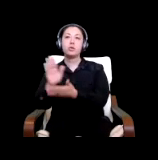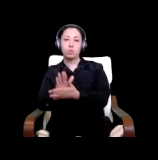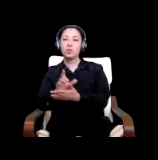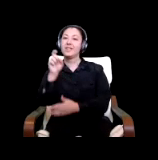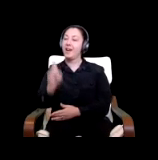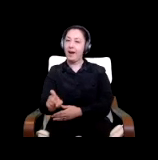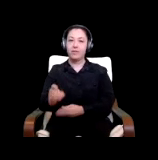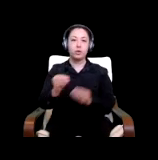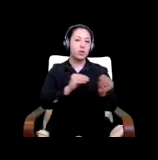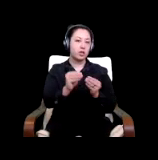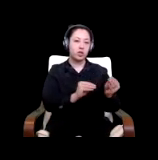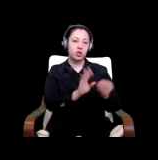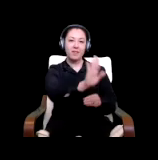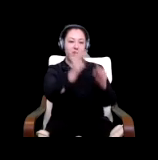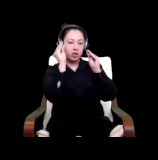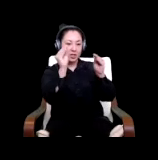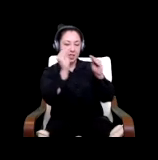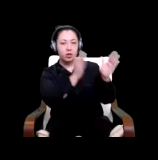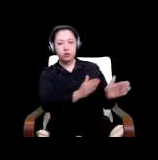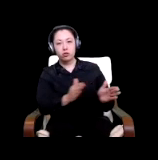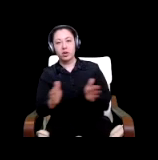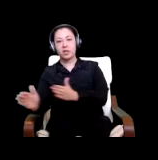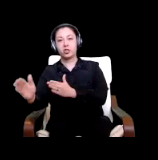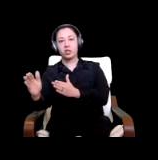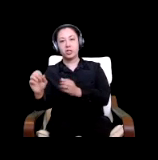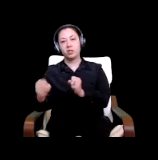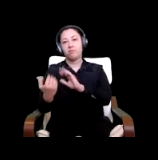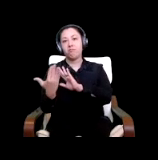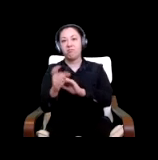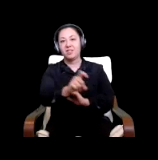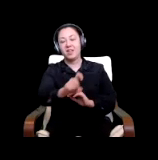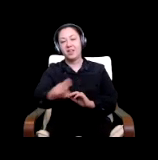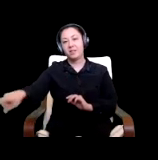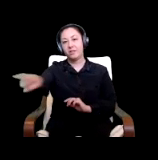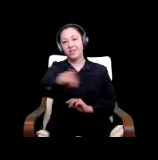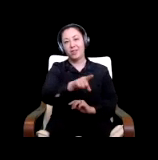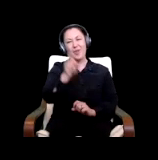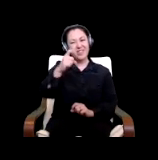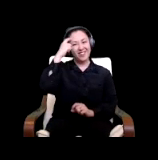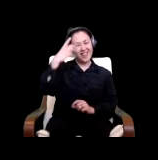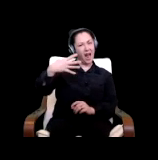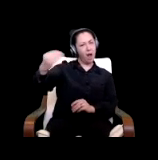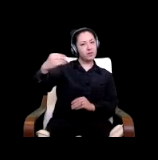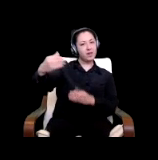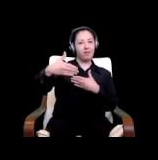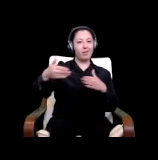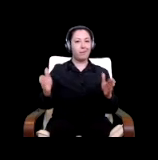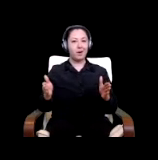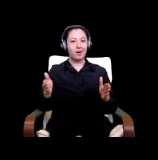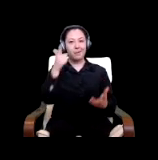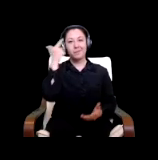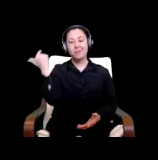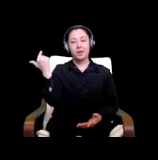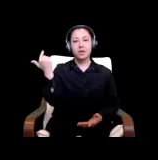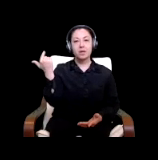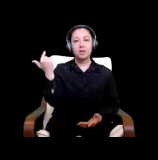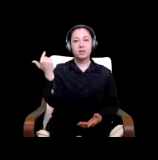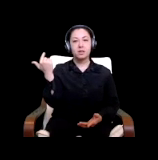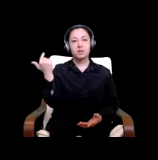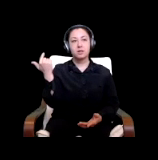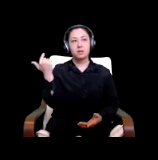with sensory loss because you have to think outside the box because a lot of the typical